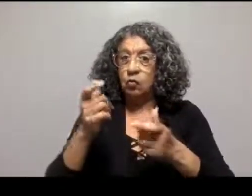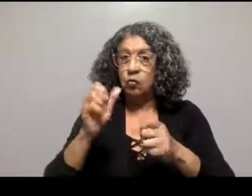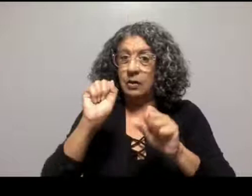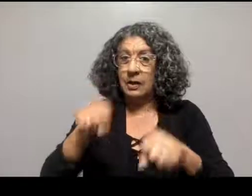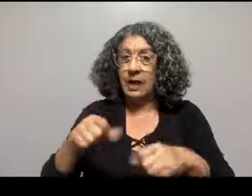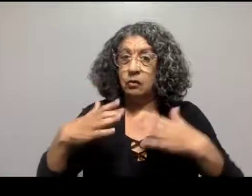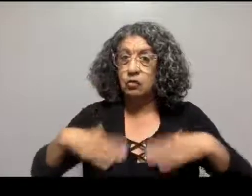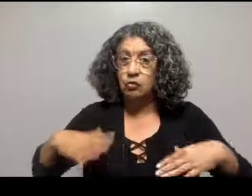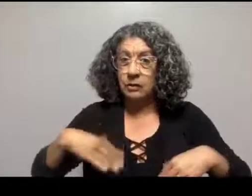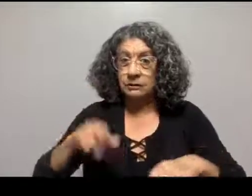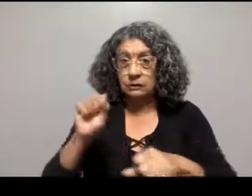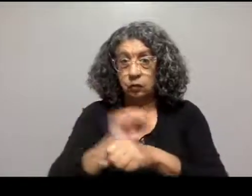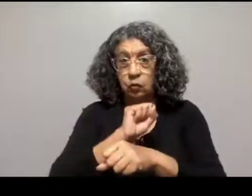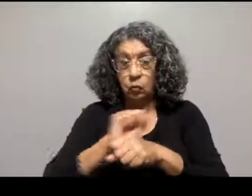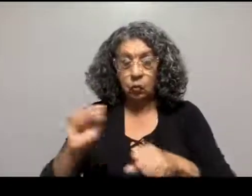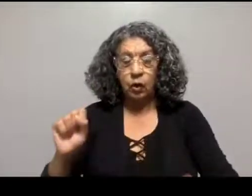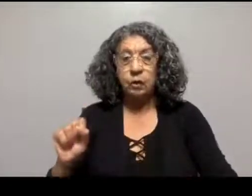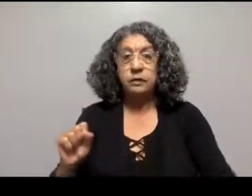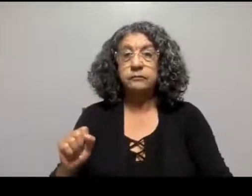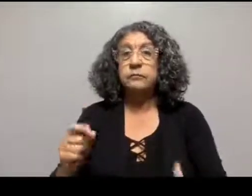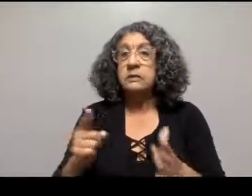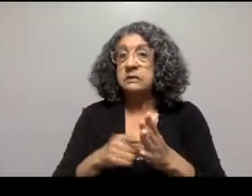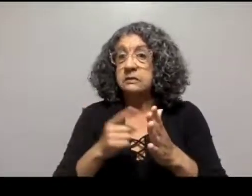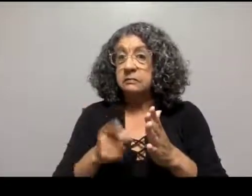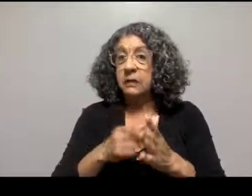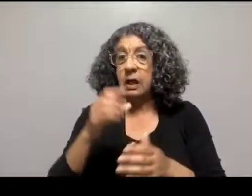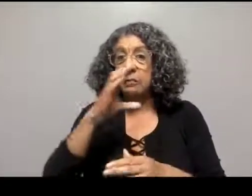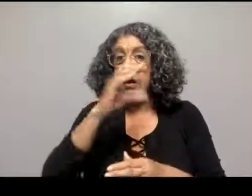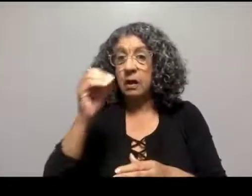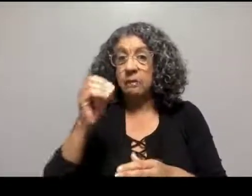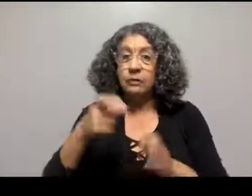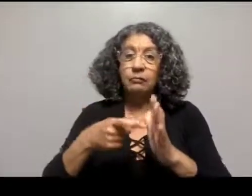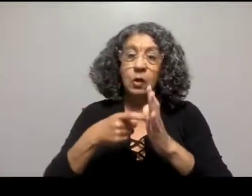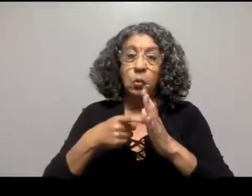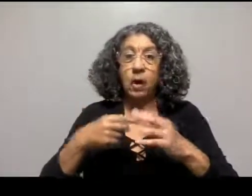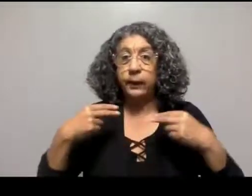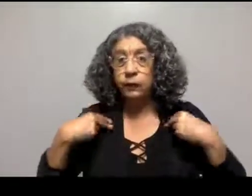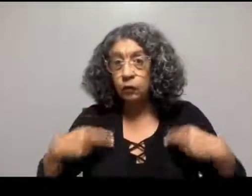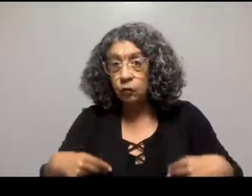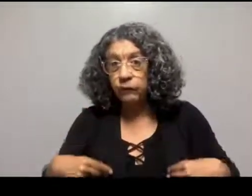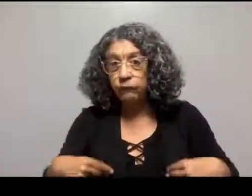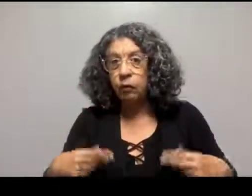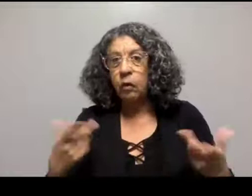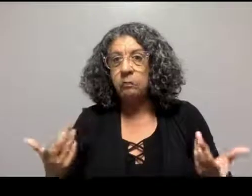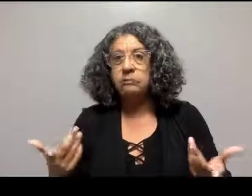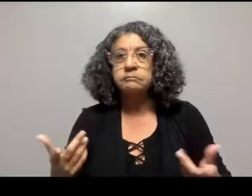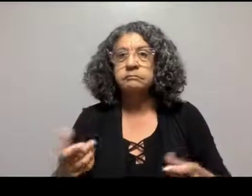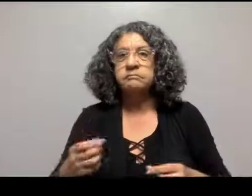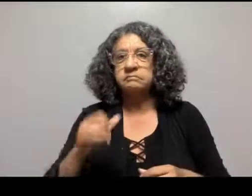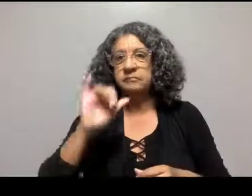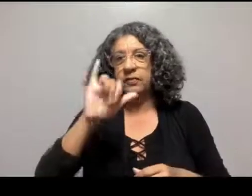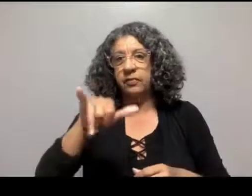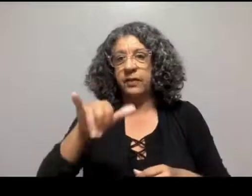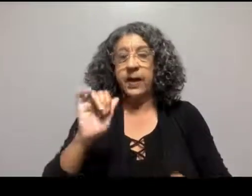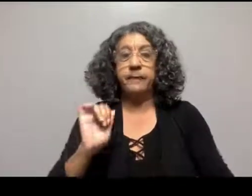how you could dress during work sometimes companies require uniforms as well.